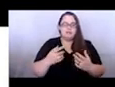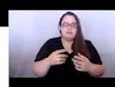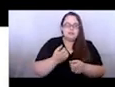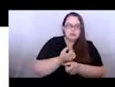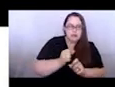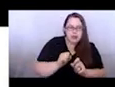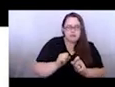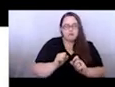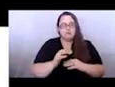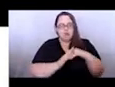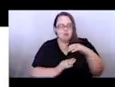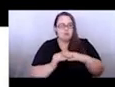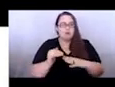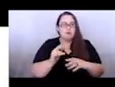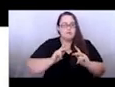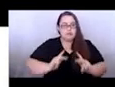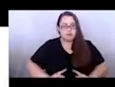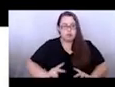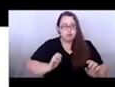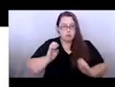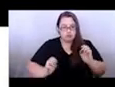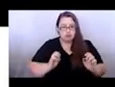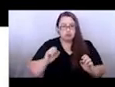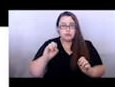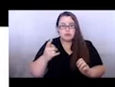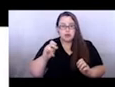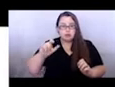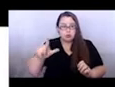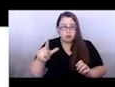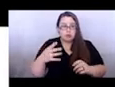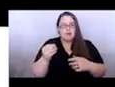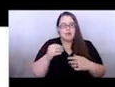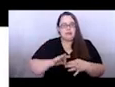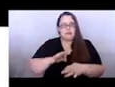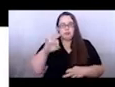and spiritual environment and learning when to say no and when to say